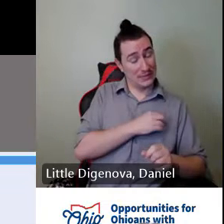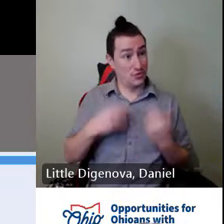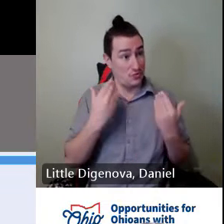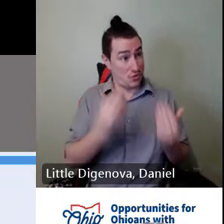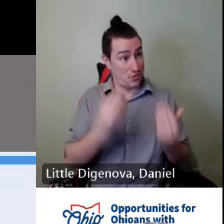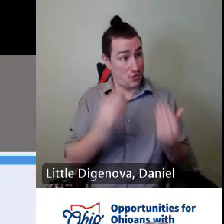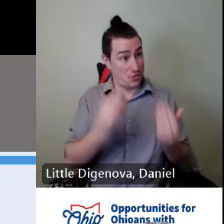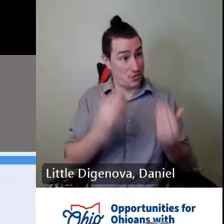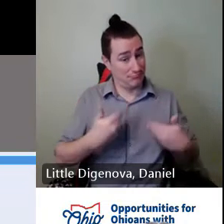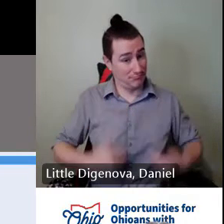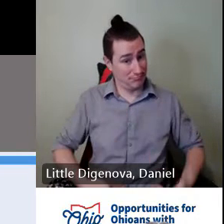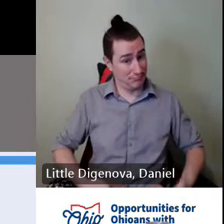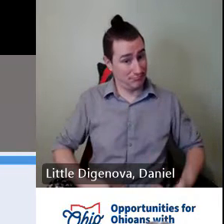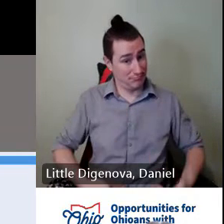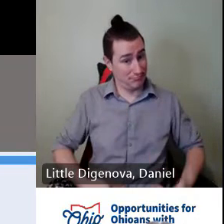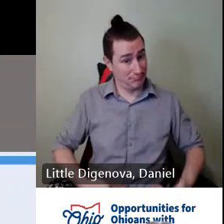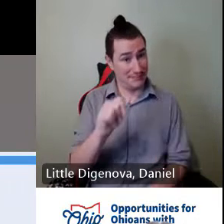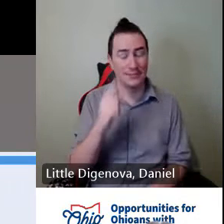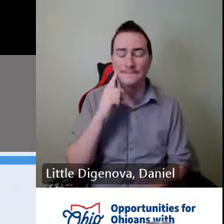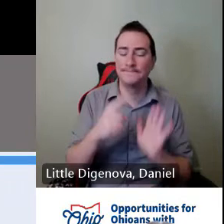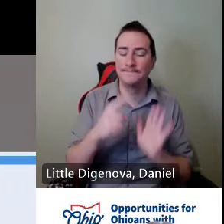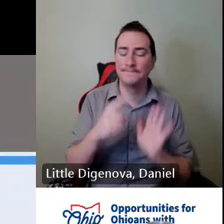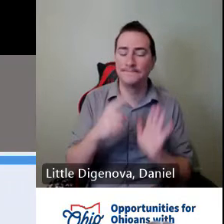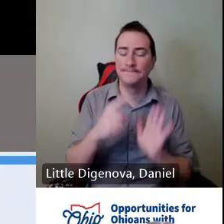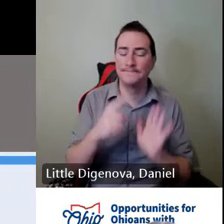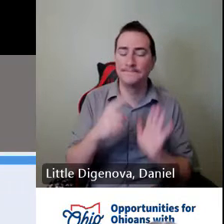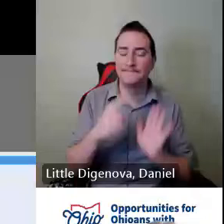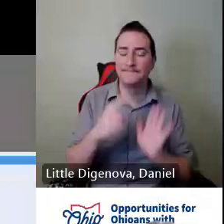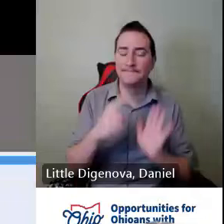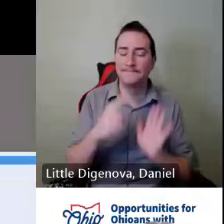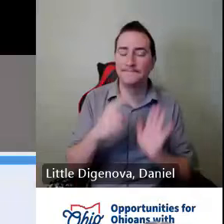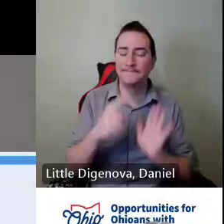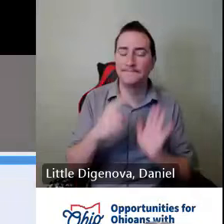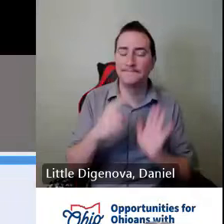For instance, one main reason the employee may choose to disclose